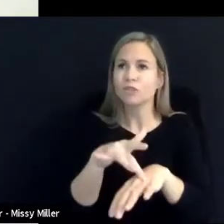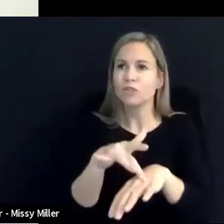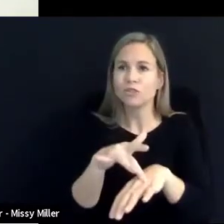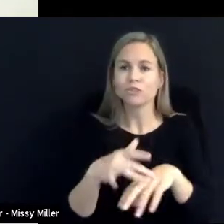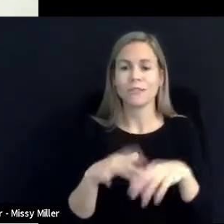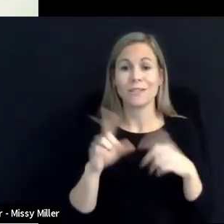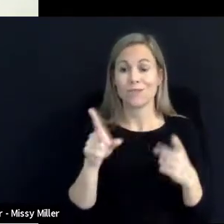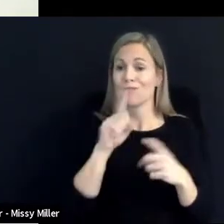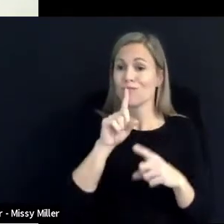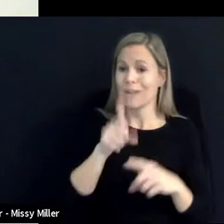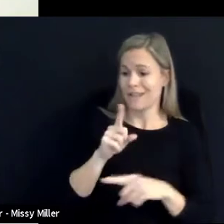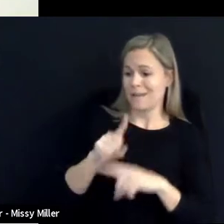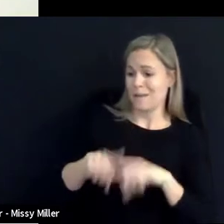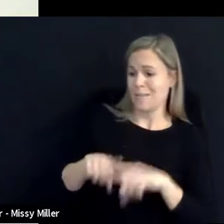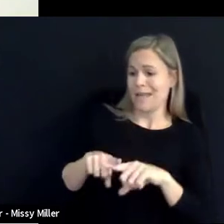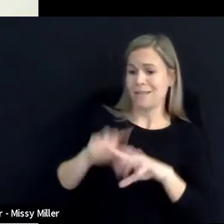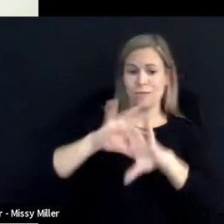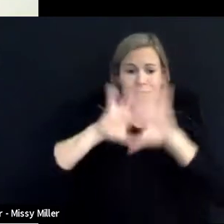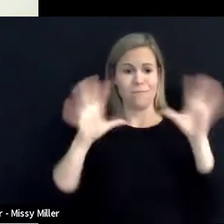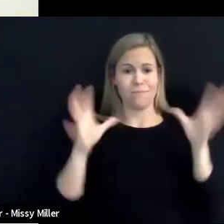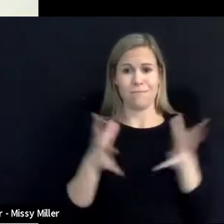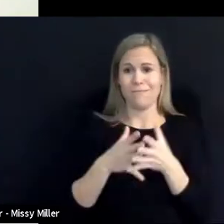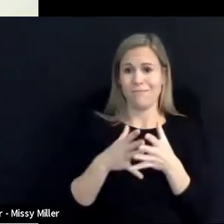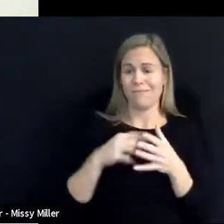And this is why the senses are so incredibly important for all of us.